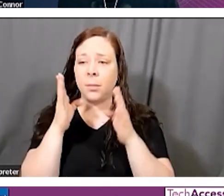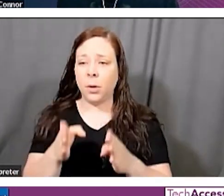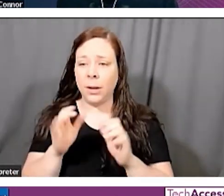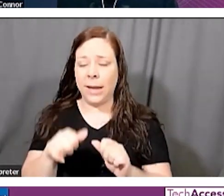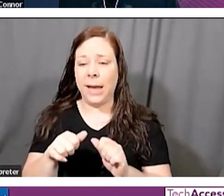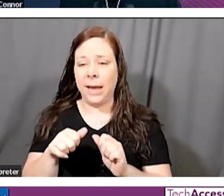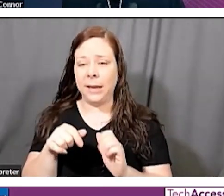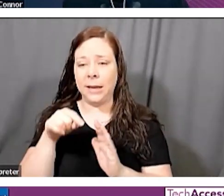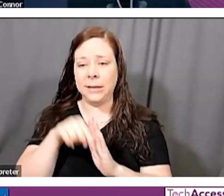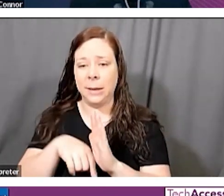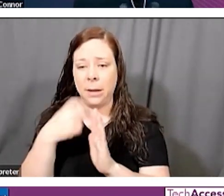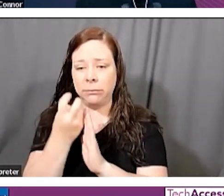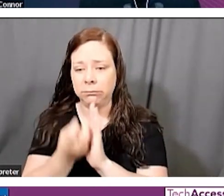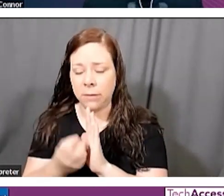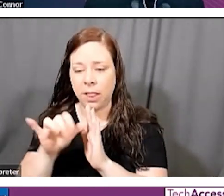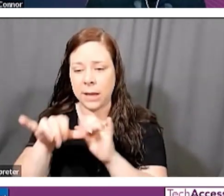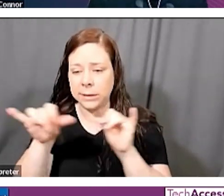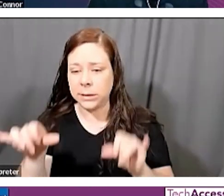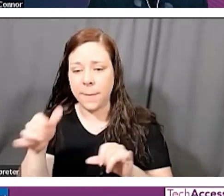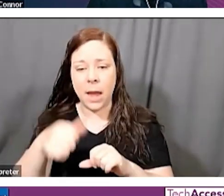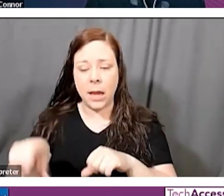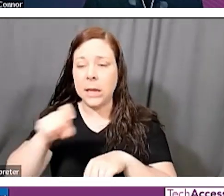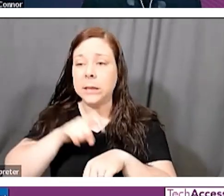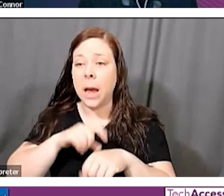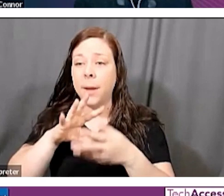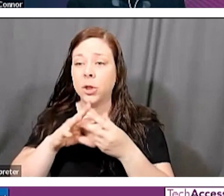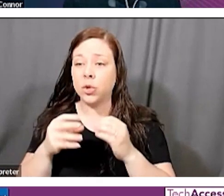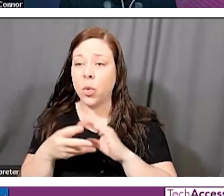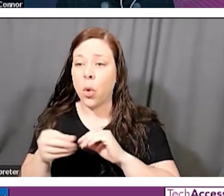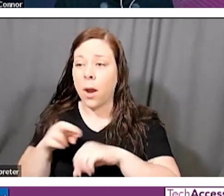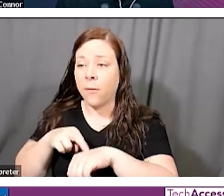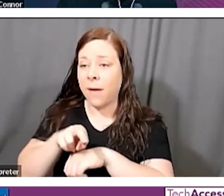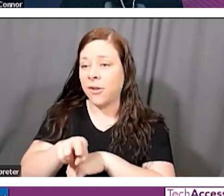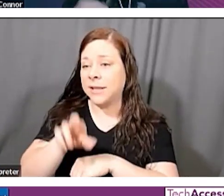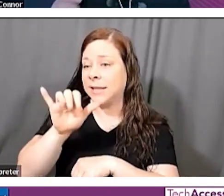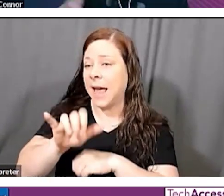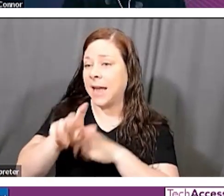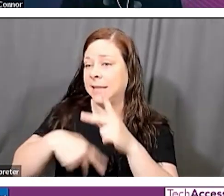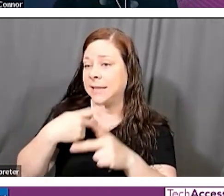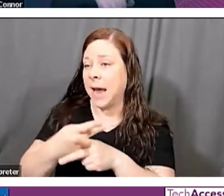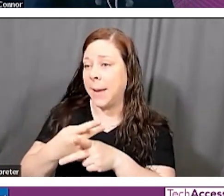and say, anytime there's a story that references this type of navigation, I want to have it hyperlinked